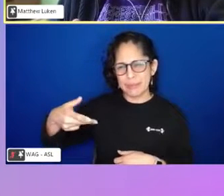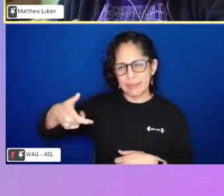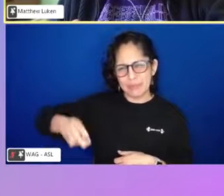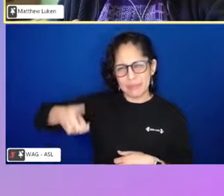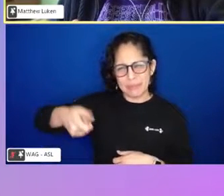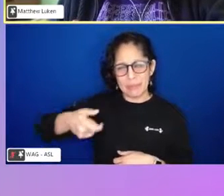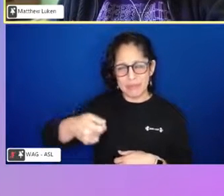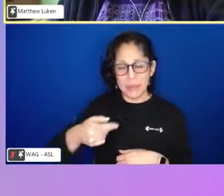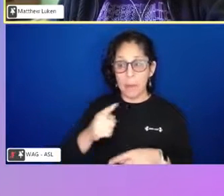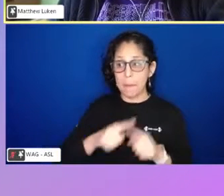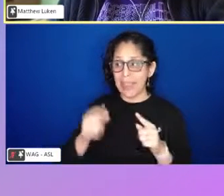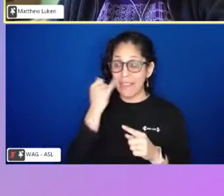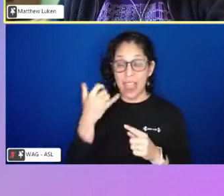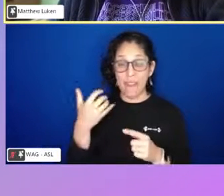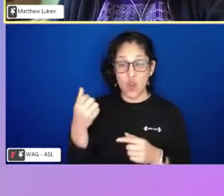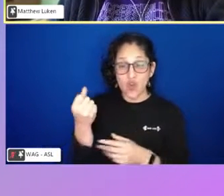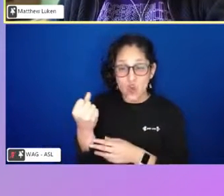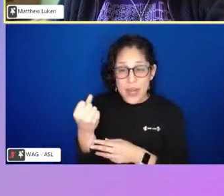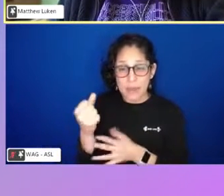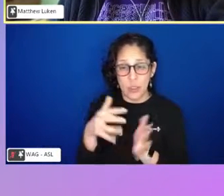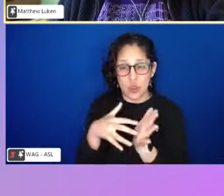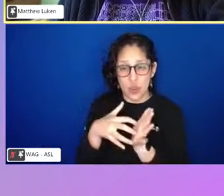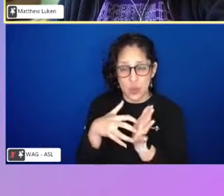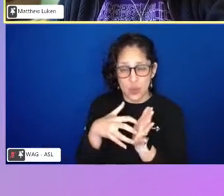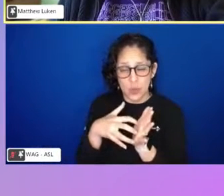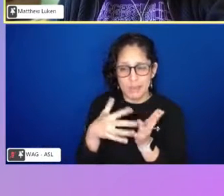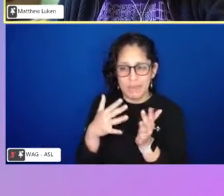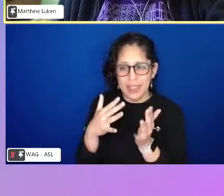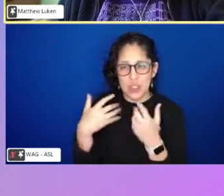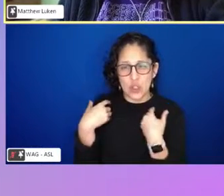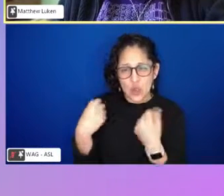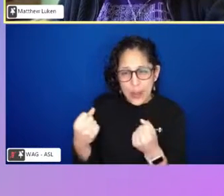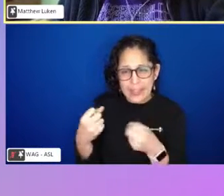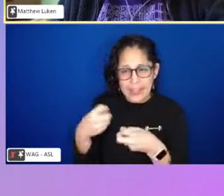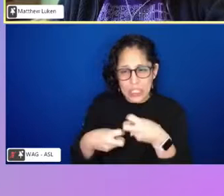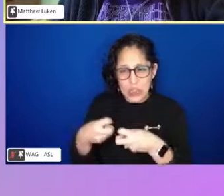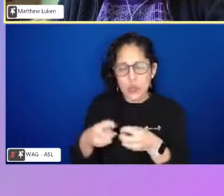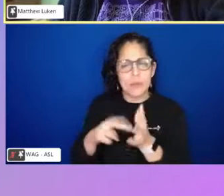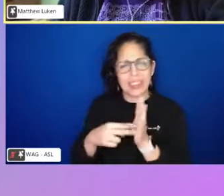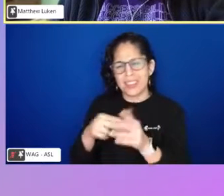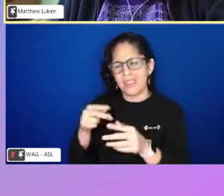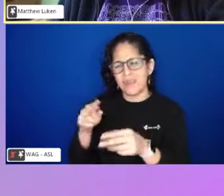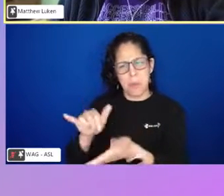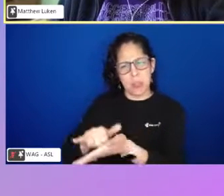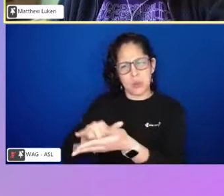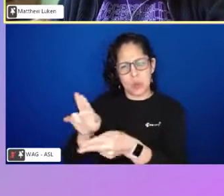scissors use two fingers or maybe three fingers, and they are very hard to operate with grip